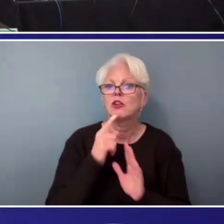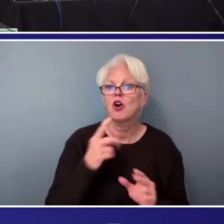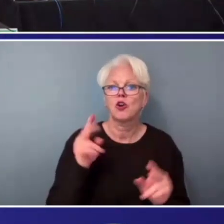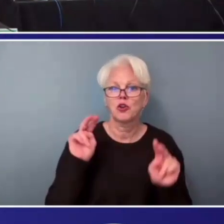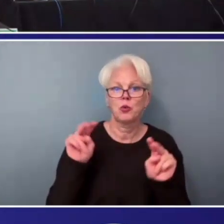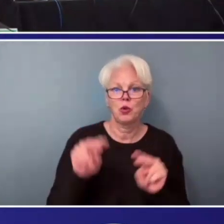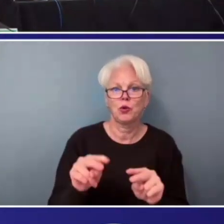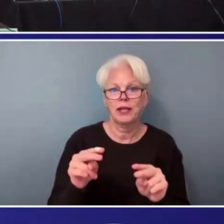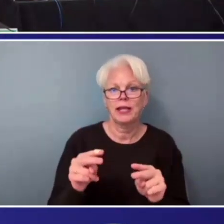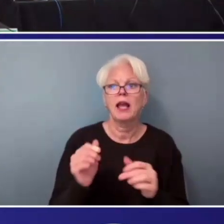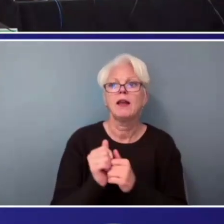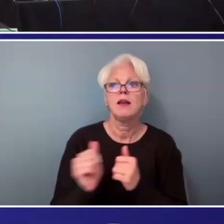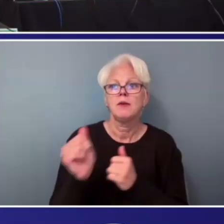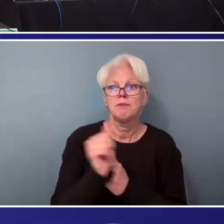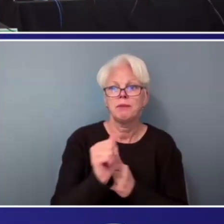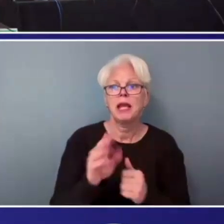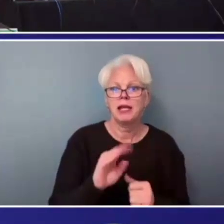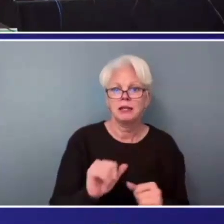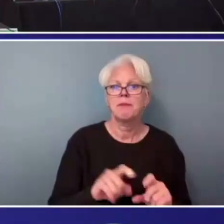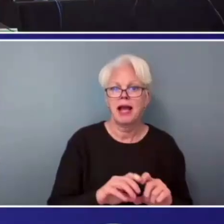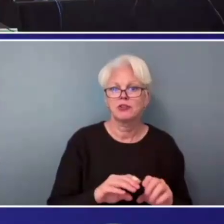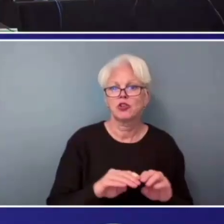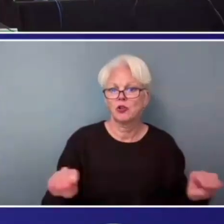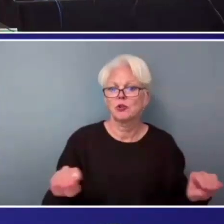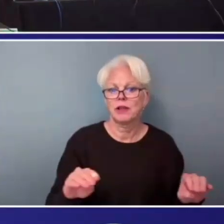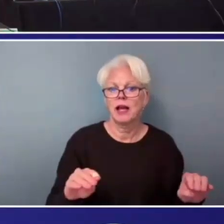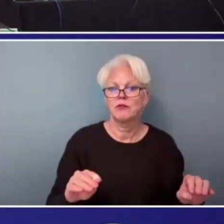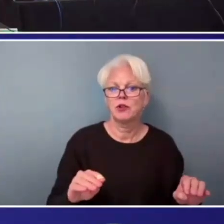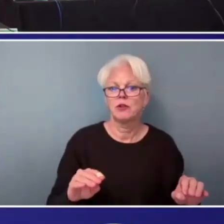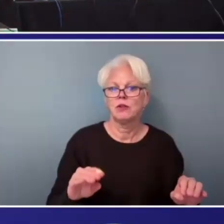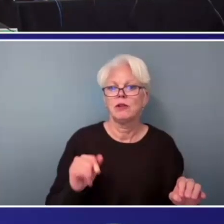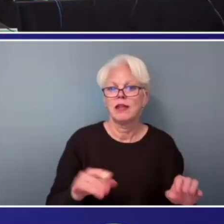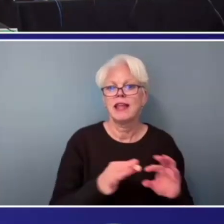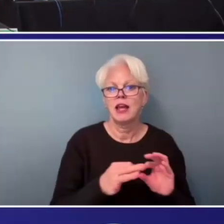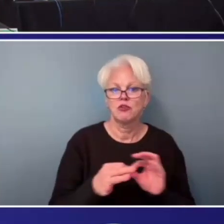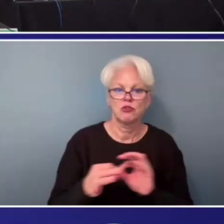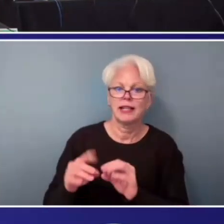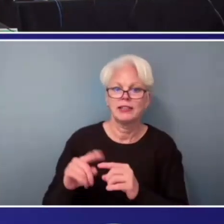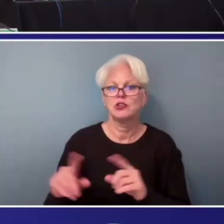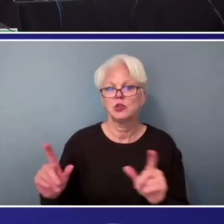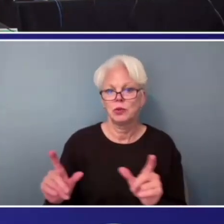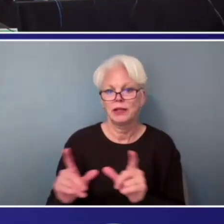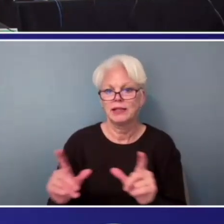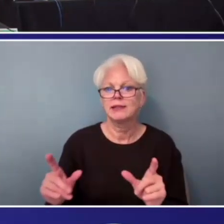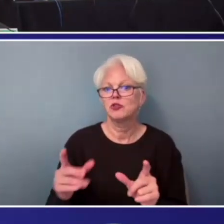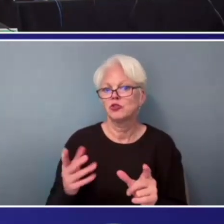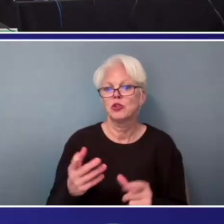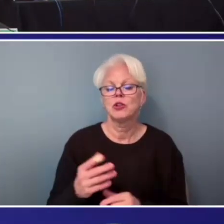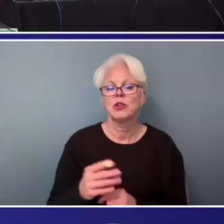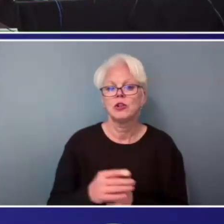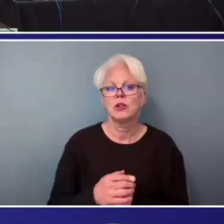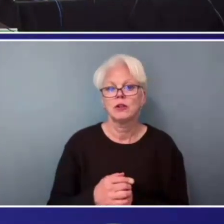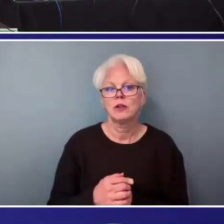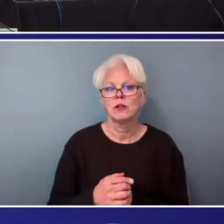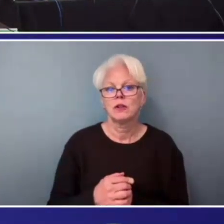beyond the bachelor level that relates to licensure. And so you know,